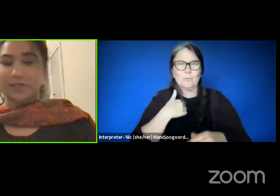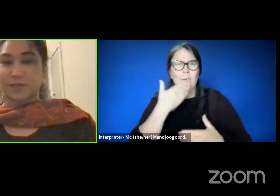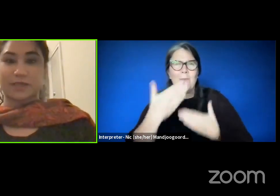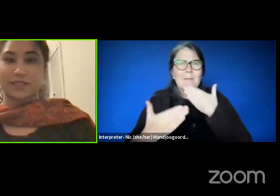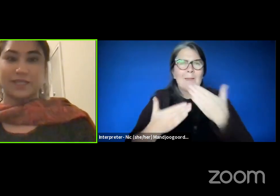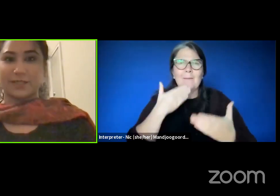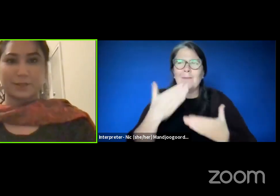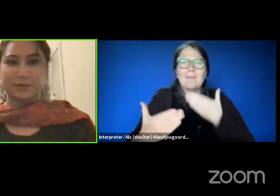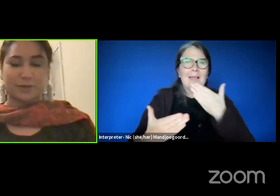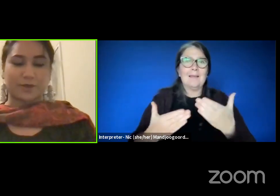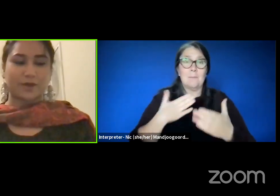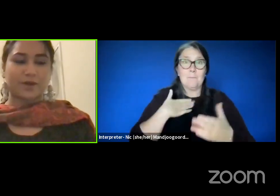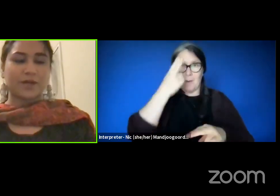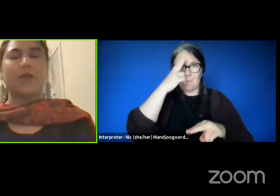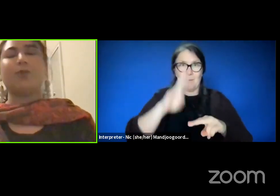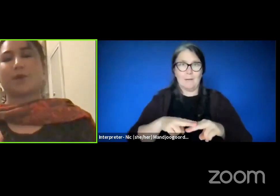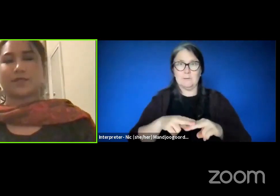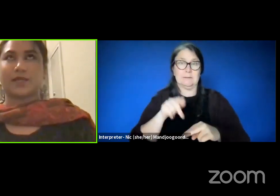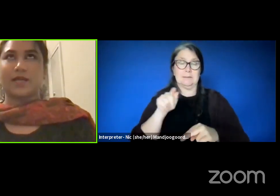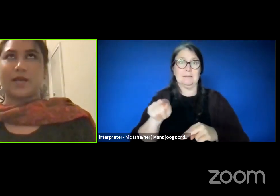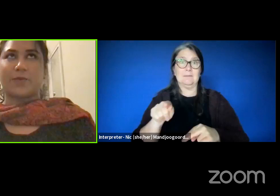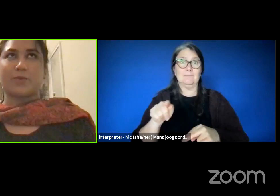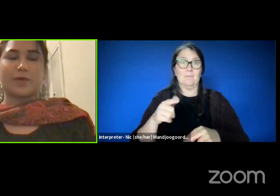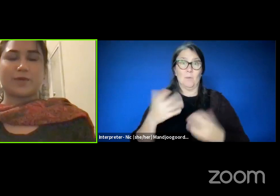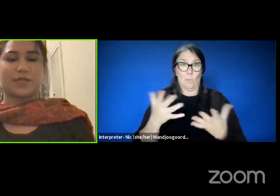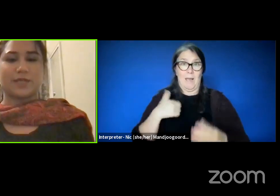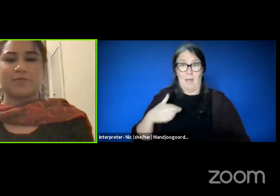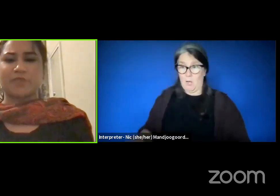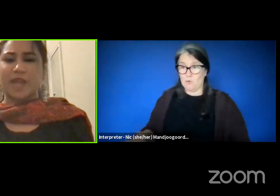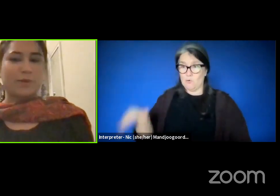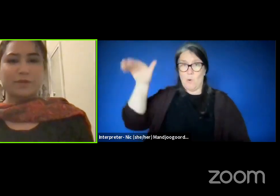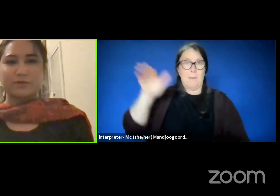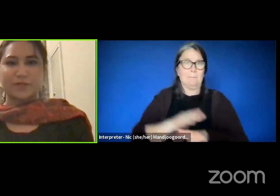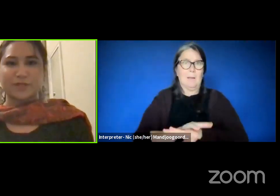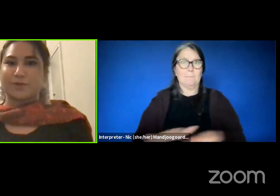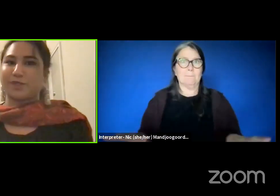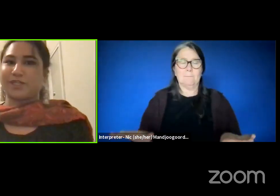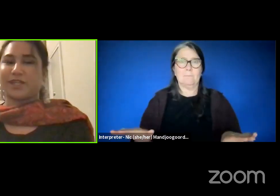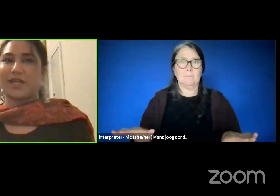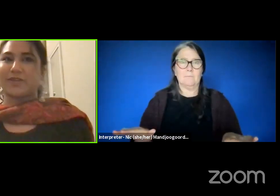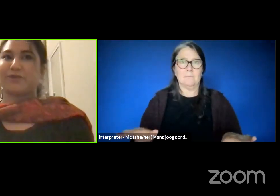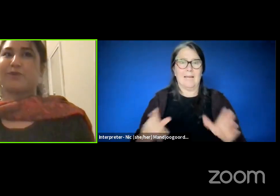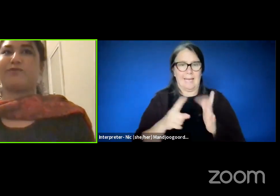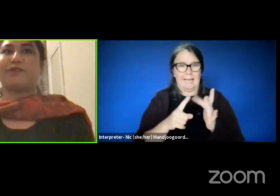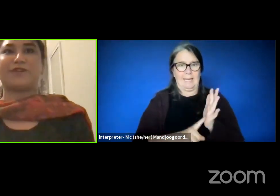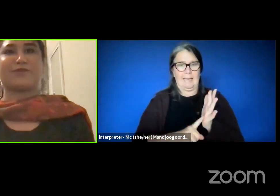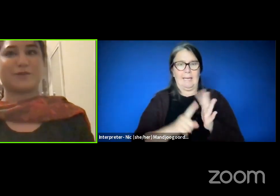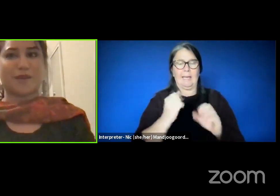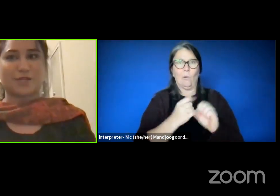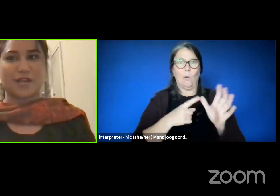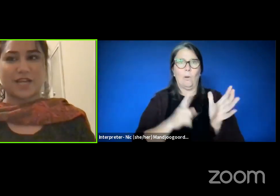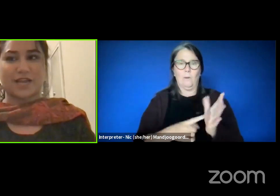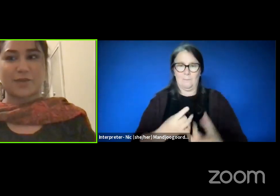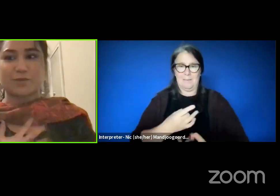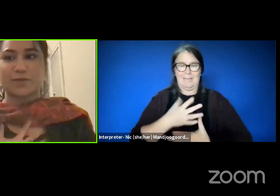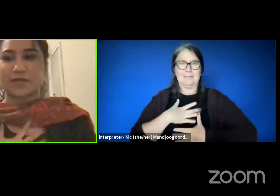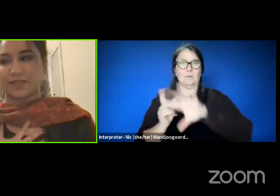incredible. where it's illegal to be clear it's illegal to be clear, it was. when I was a kid, and on my